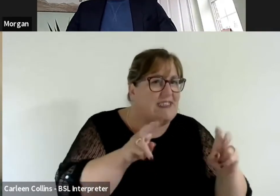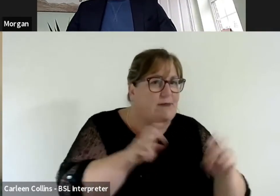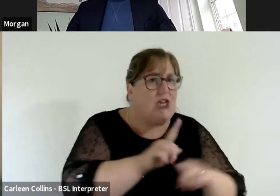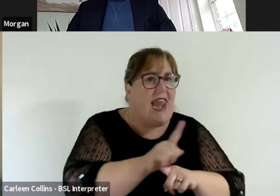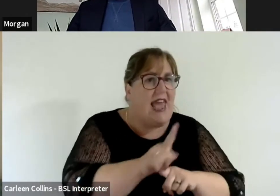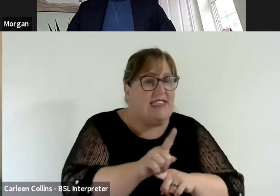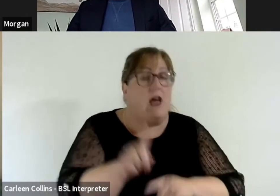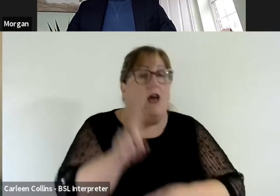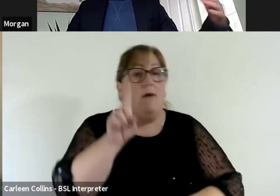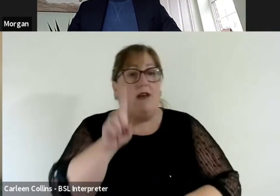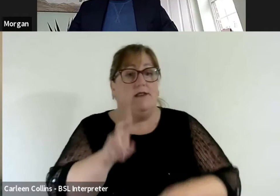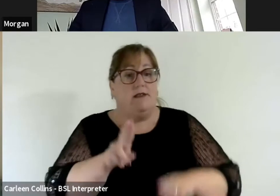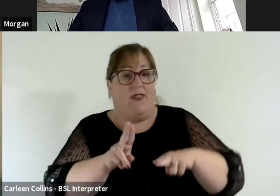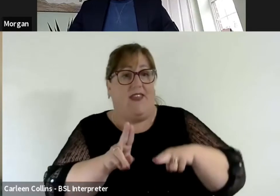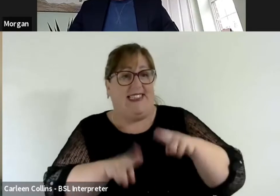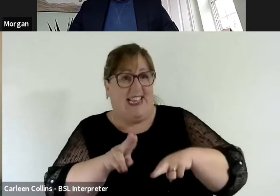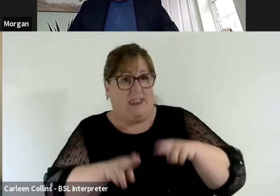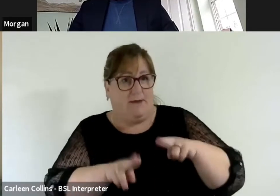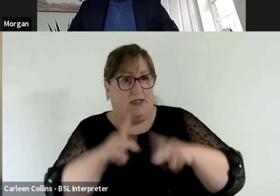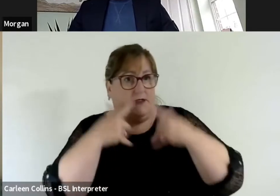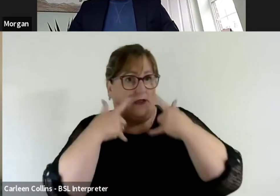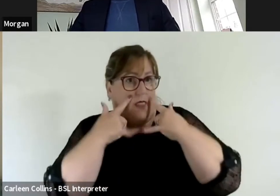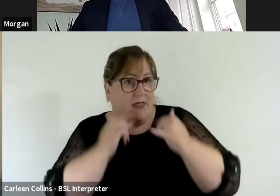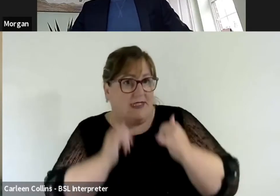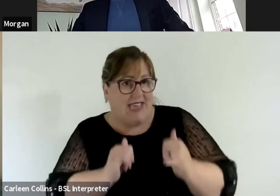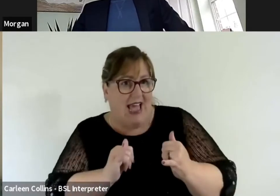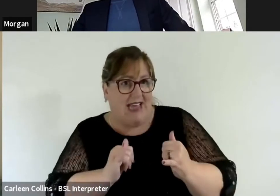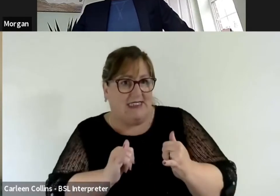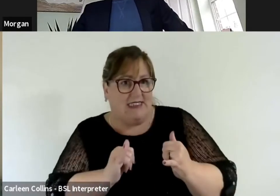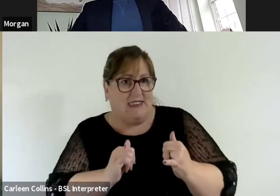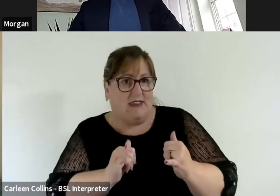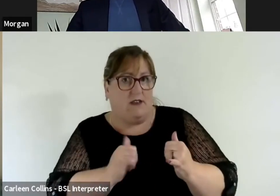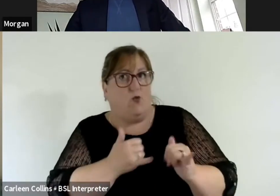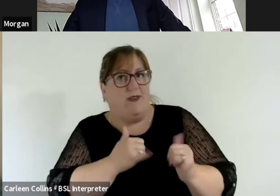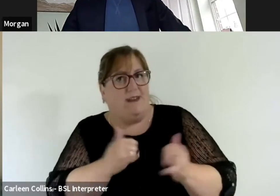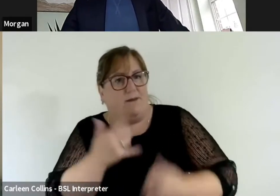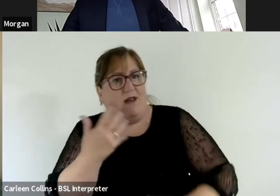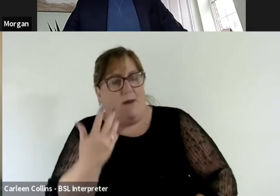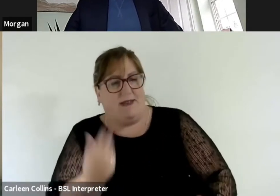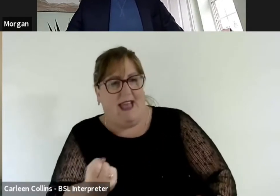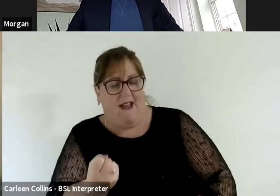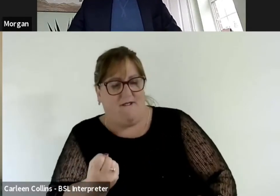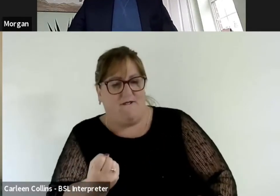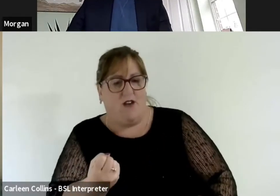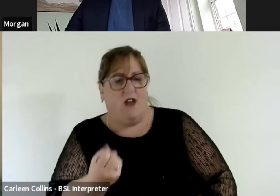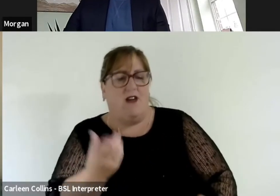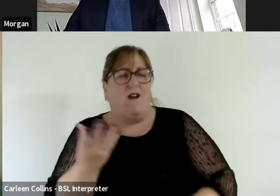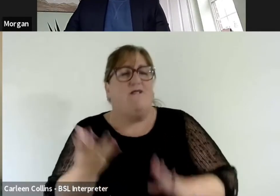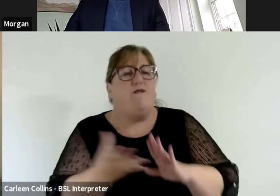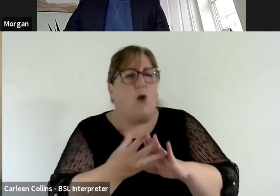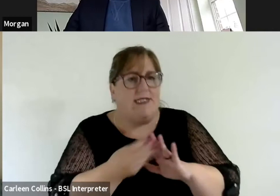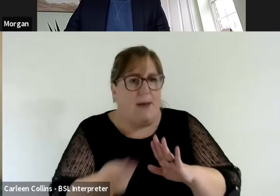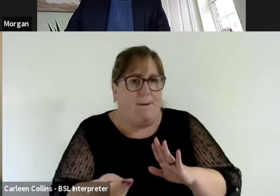Annmarie will talk about that in a moment. But in terms of the adjustments that we can offer, I mentioned the assessments and tests we sometimes